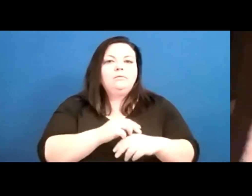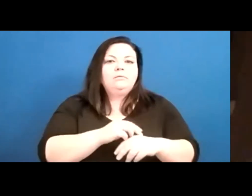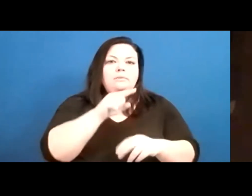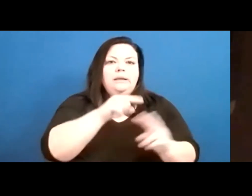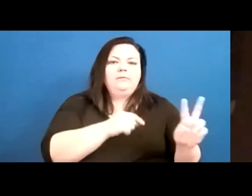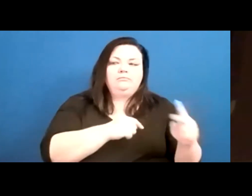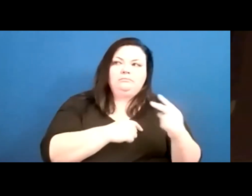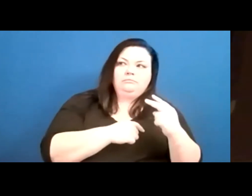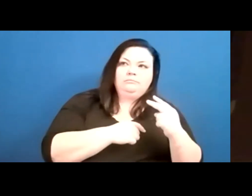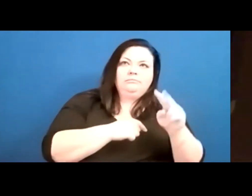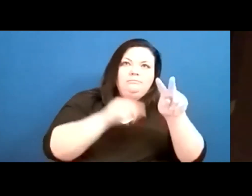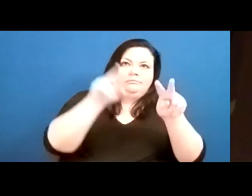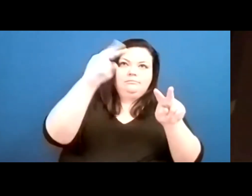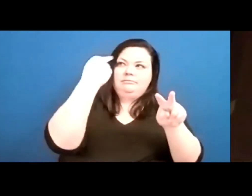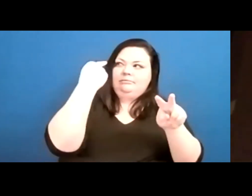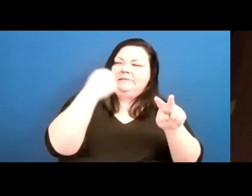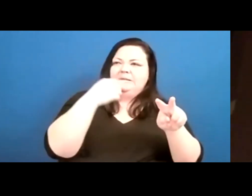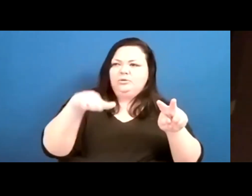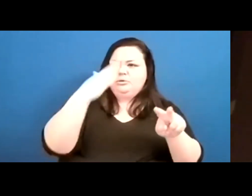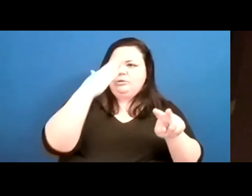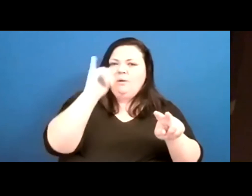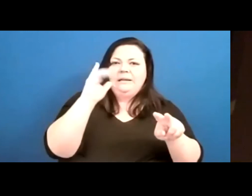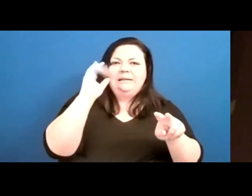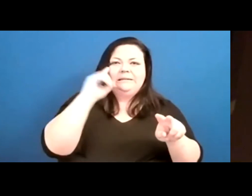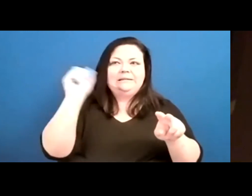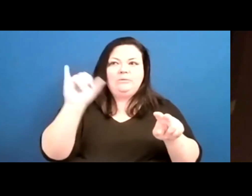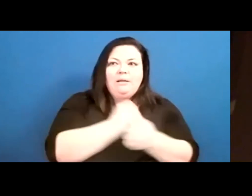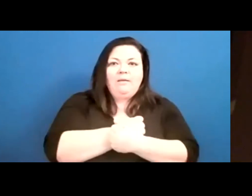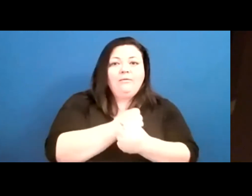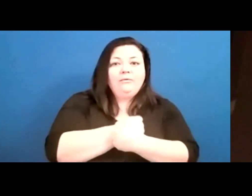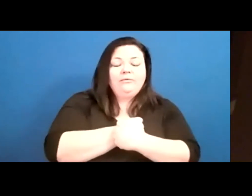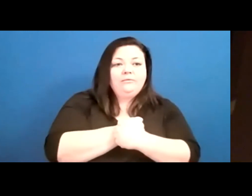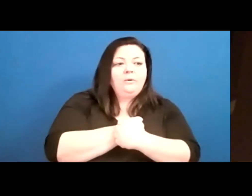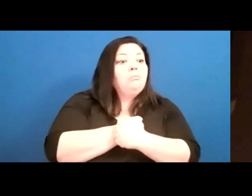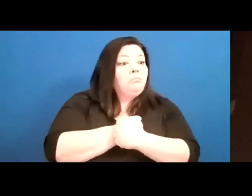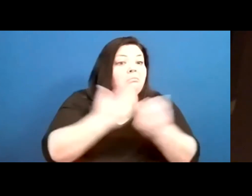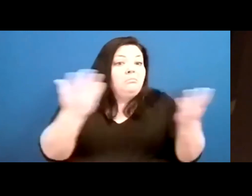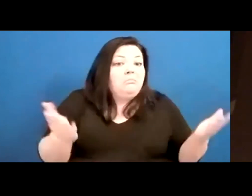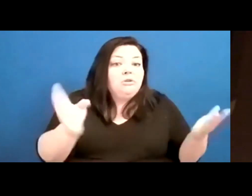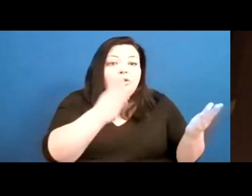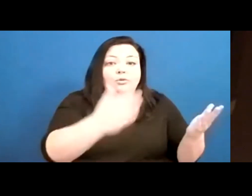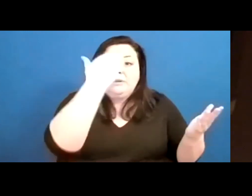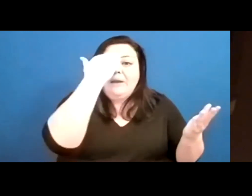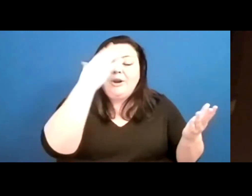rear view mirror and said, you know, that sounds like love to me. Um so, you never know how, I guess, people will interpret a poem,